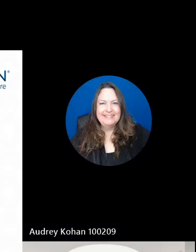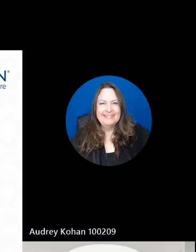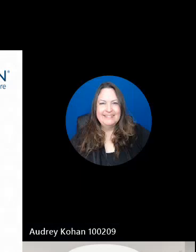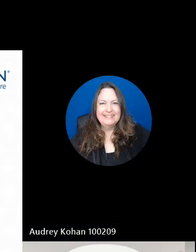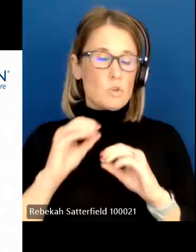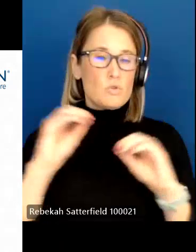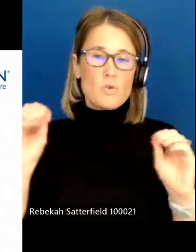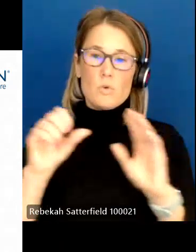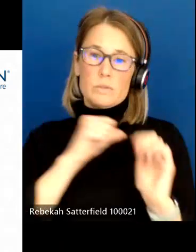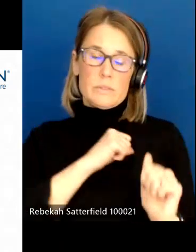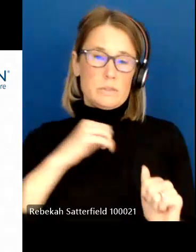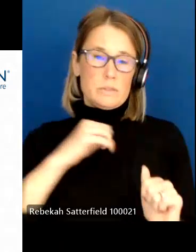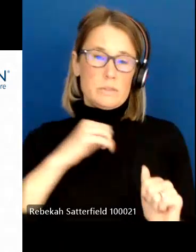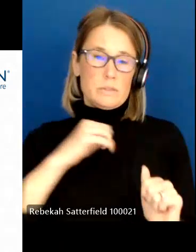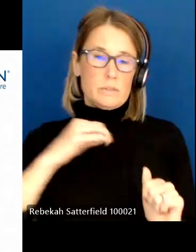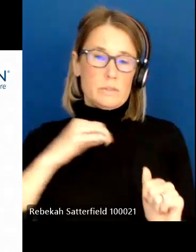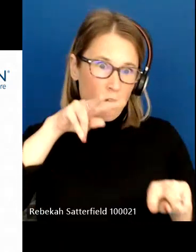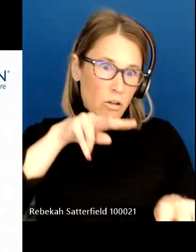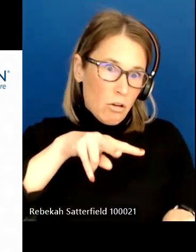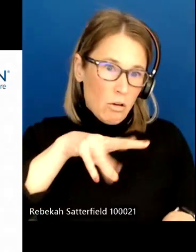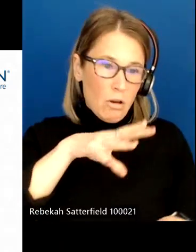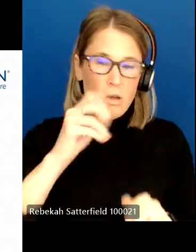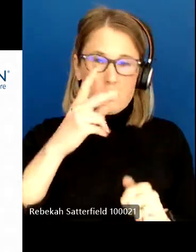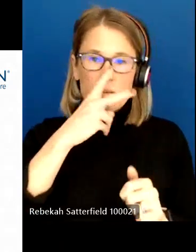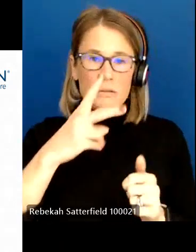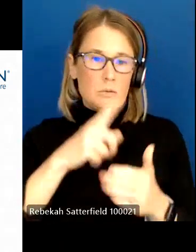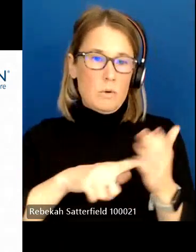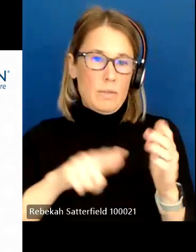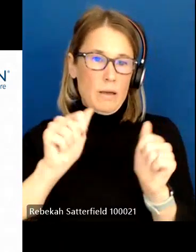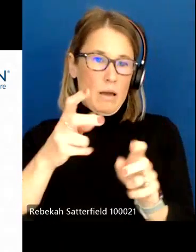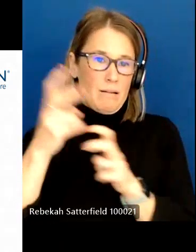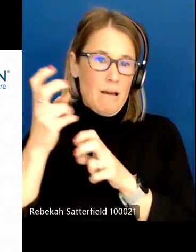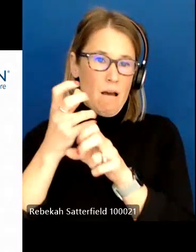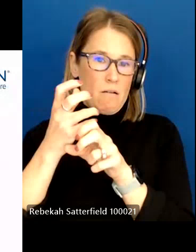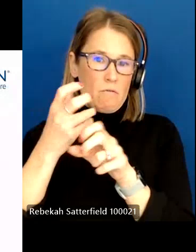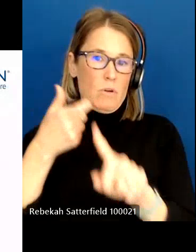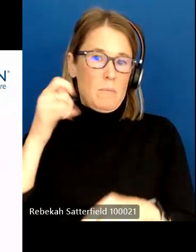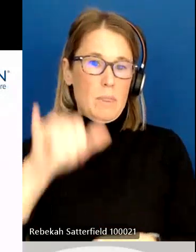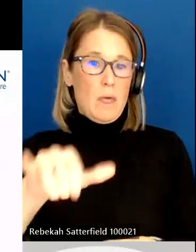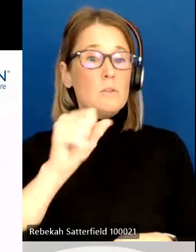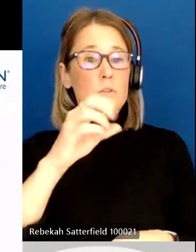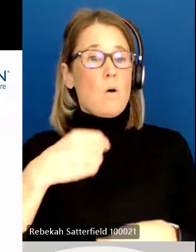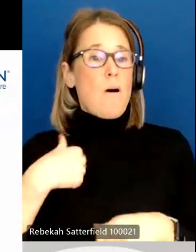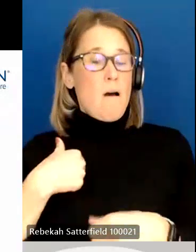so what I also did was I took my policies and I created a job aid from them so I summarized key